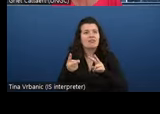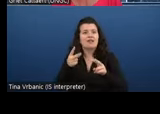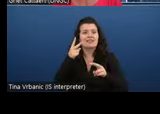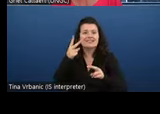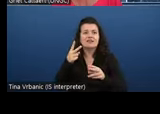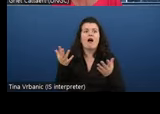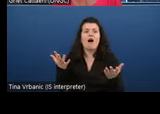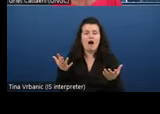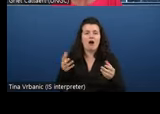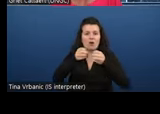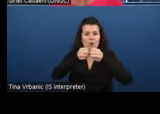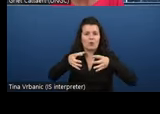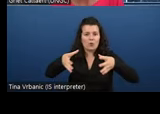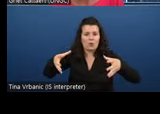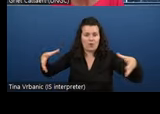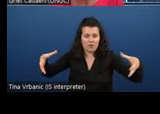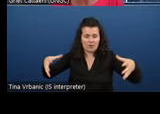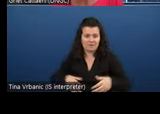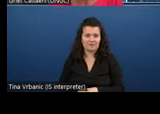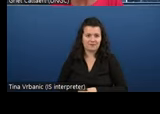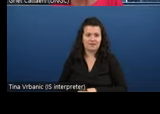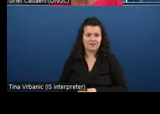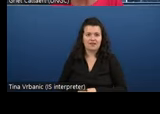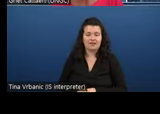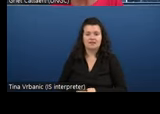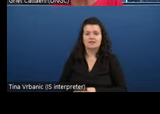I explained. 15:56:49 I've included here also two guys